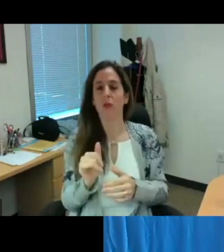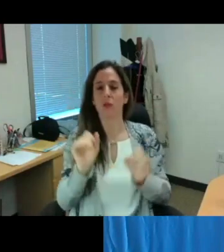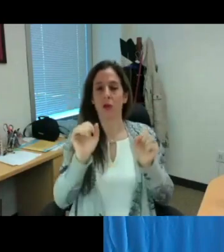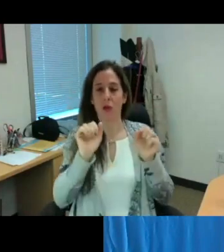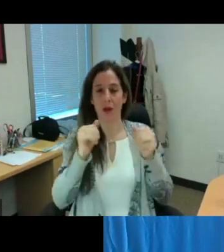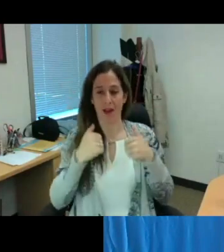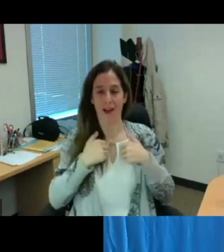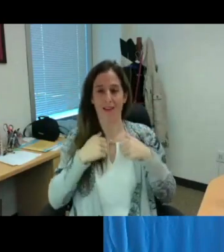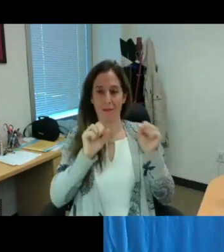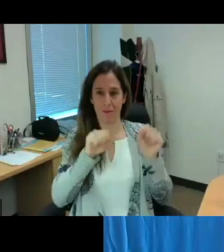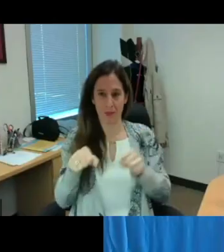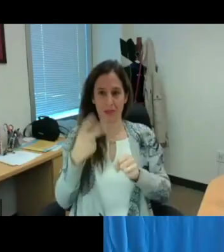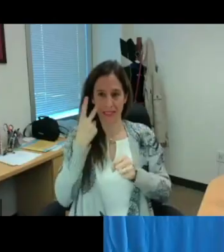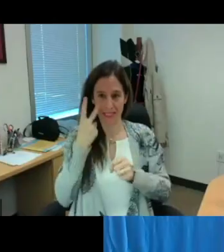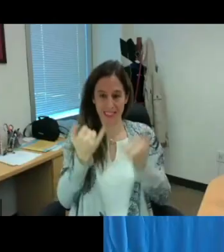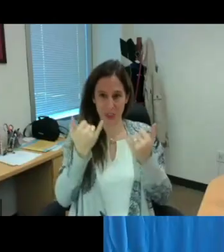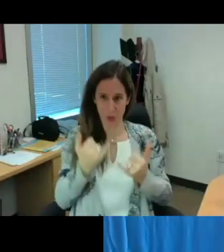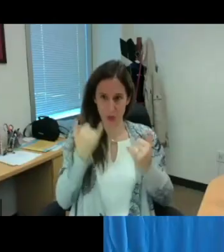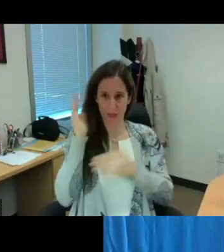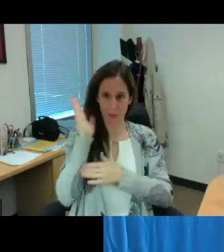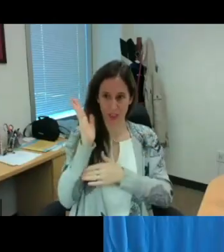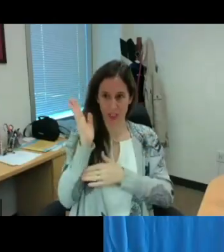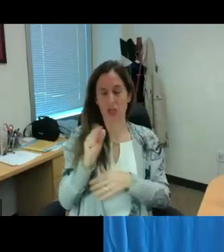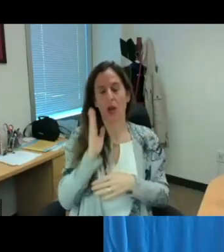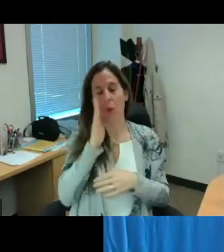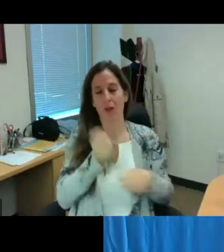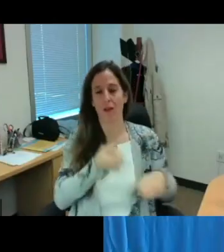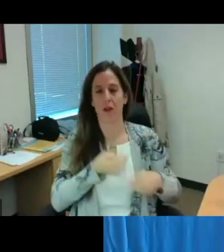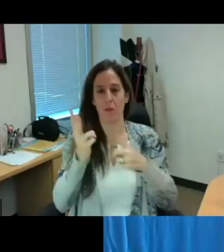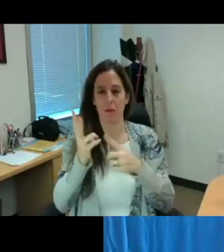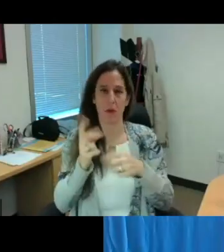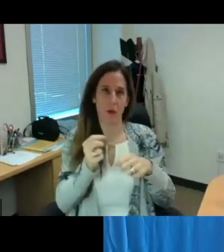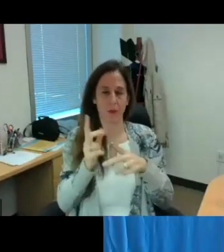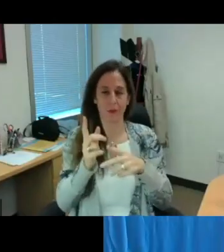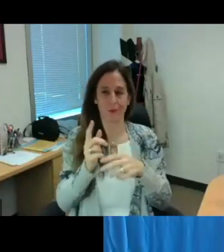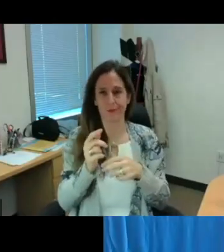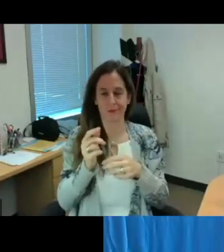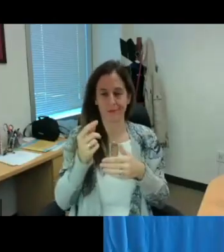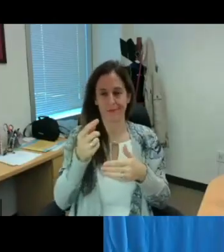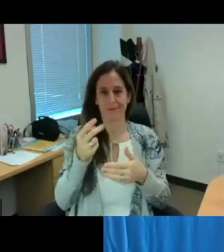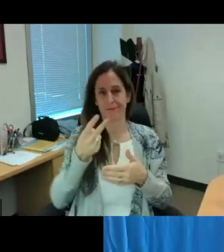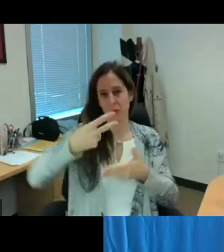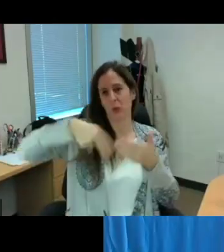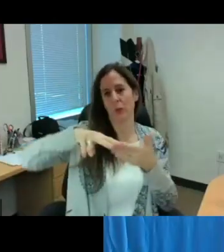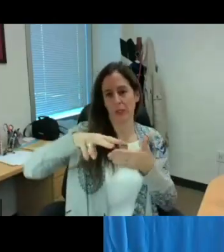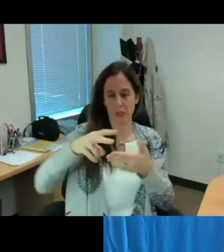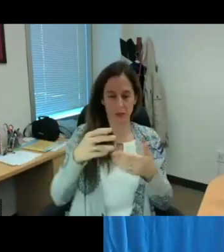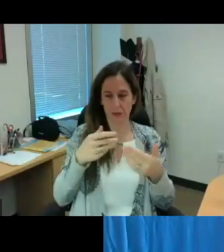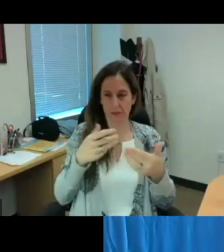talks from the distinguished lecture series and you will also be able to see today's